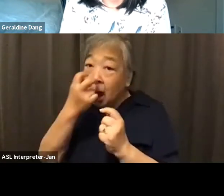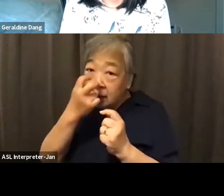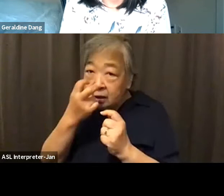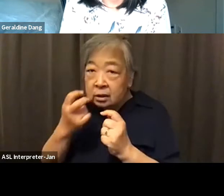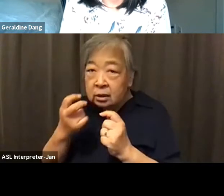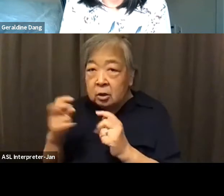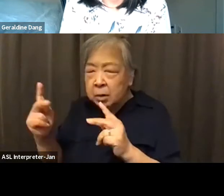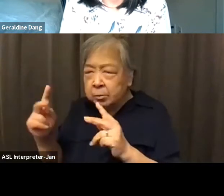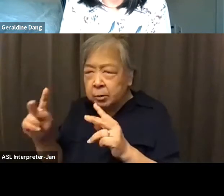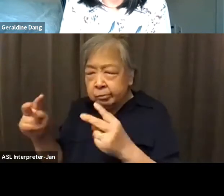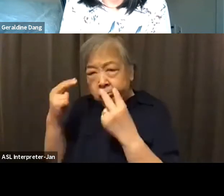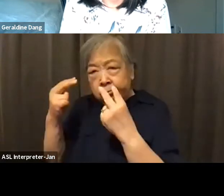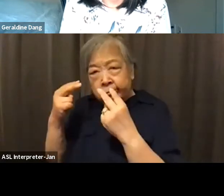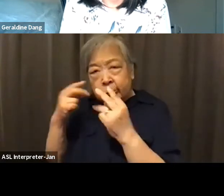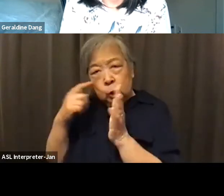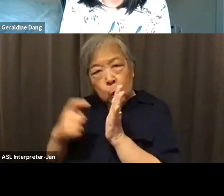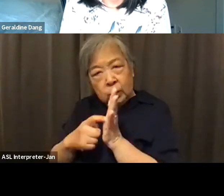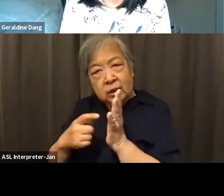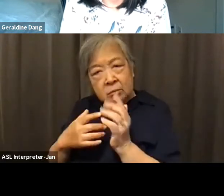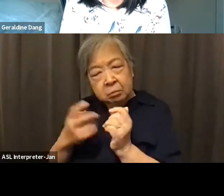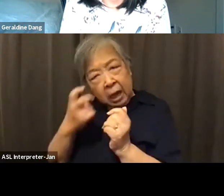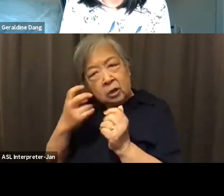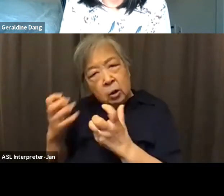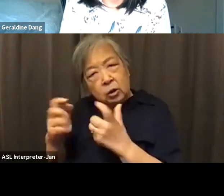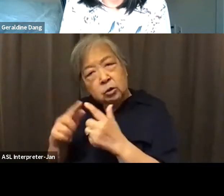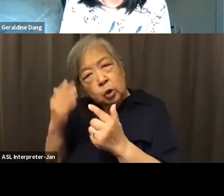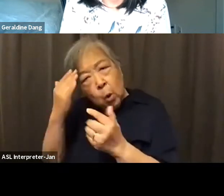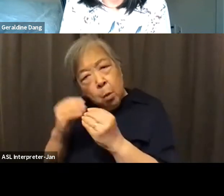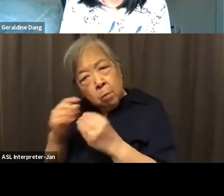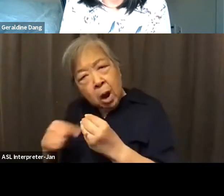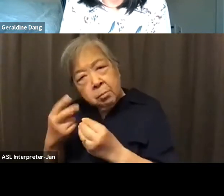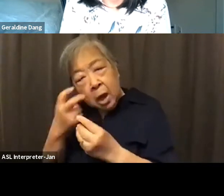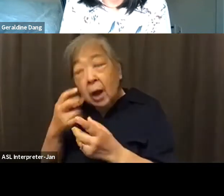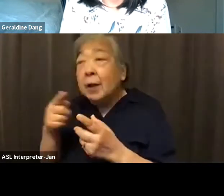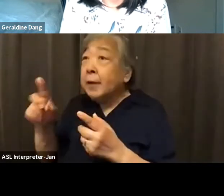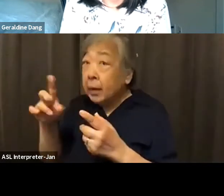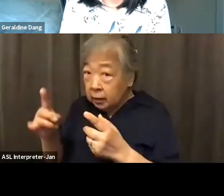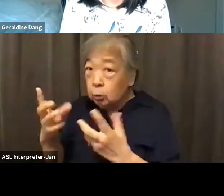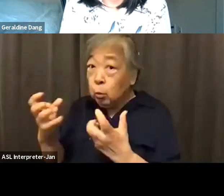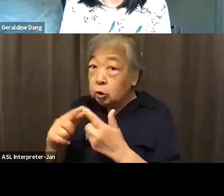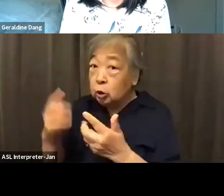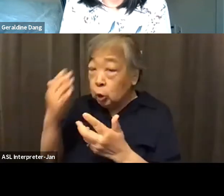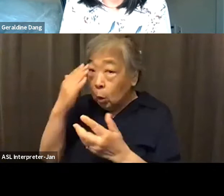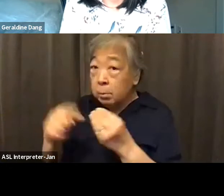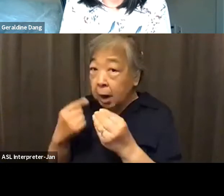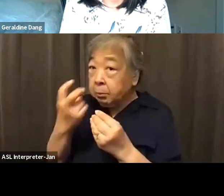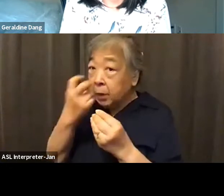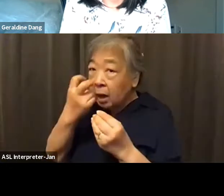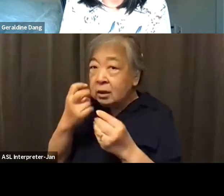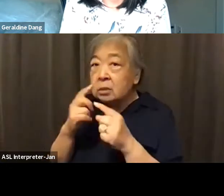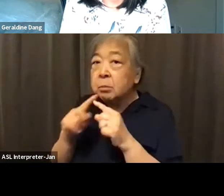my blindness and they did, but not as much as they wanted to know where I was from, and